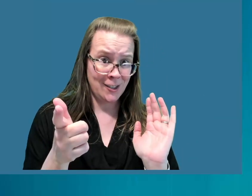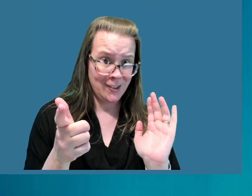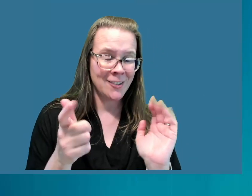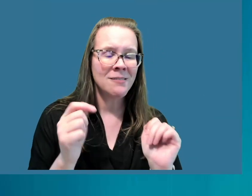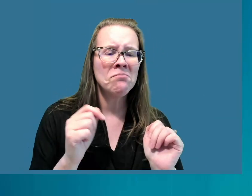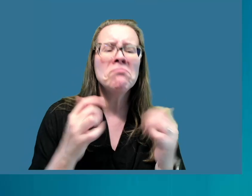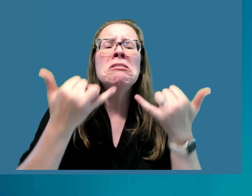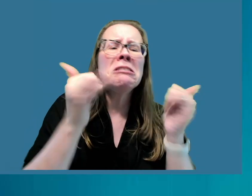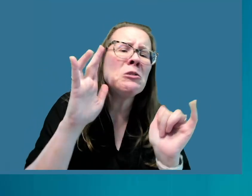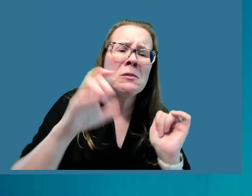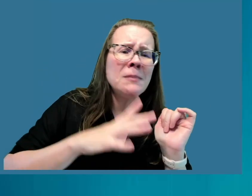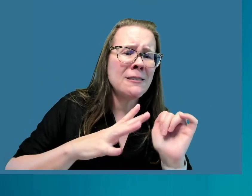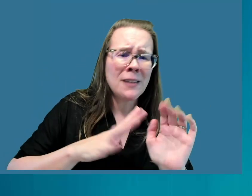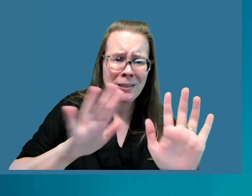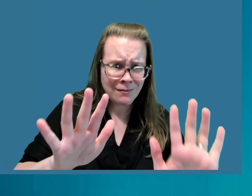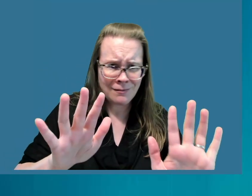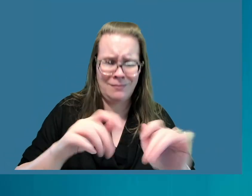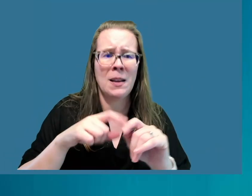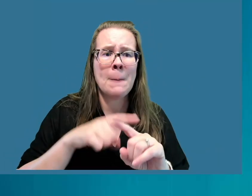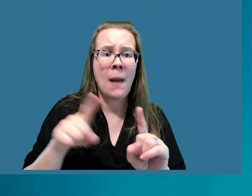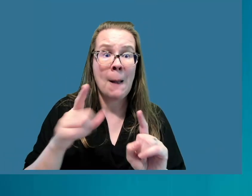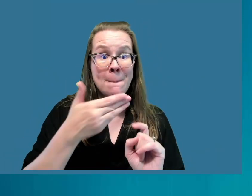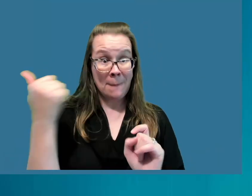so it's affecting the taste and texture of the cookies. It's going to be fine--they're going